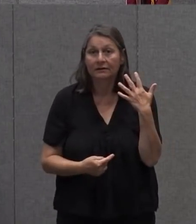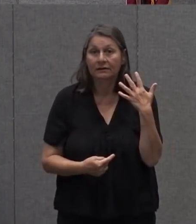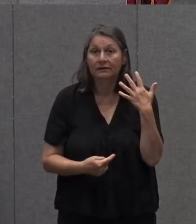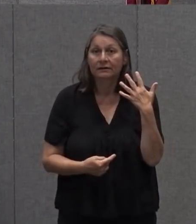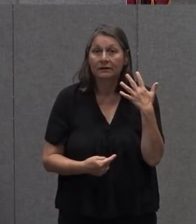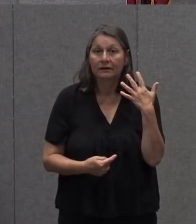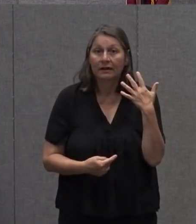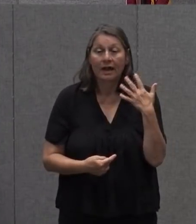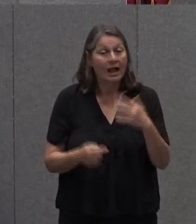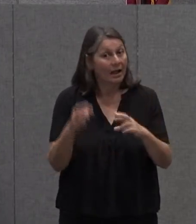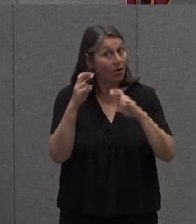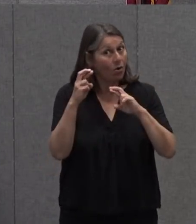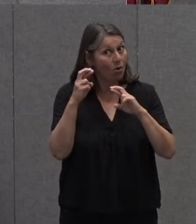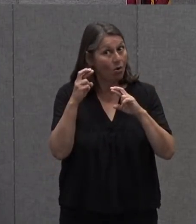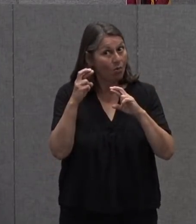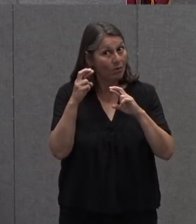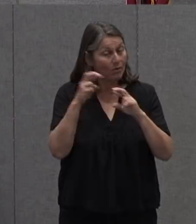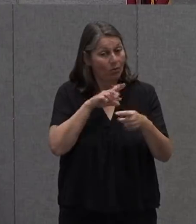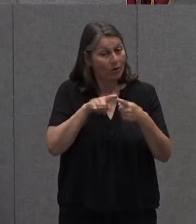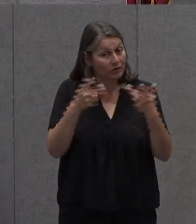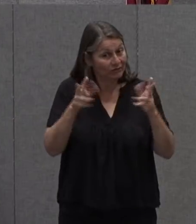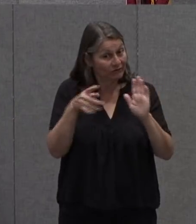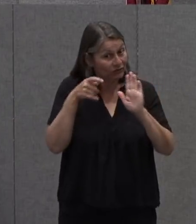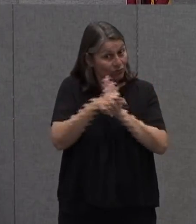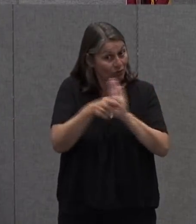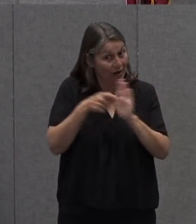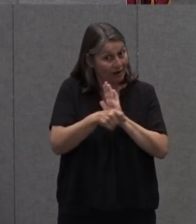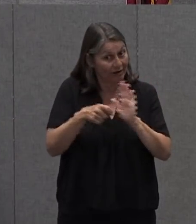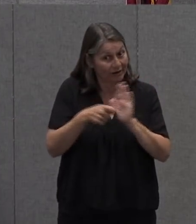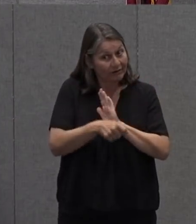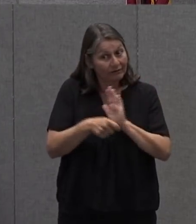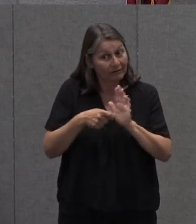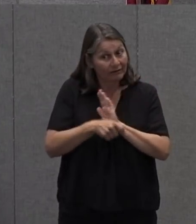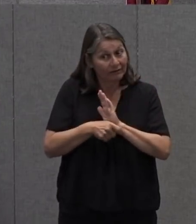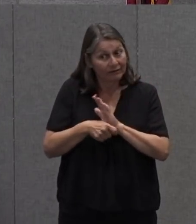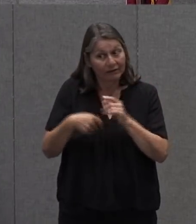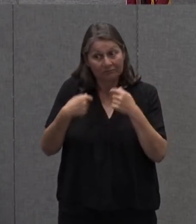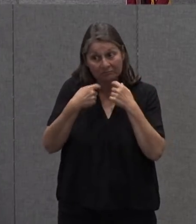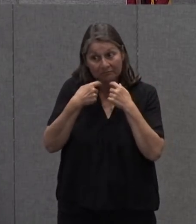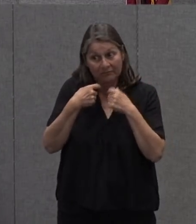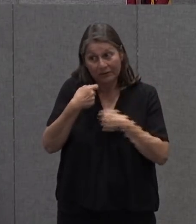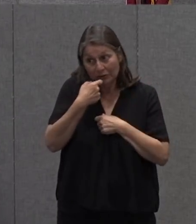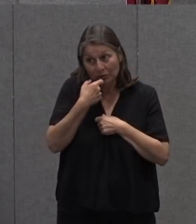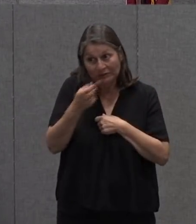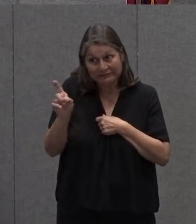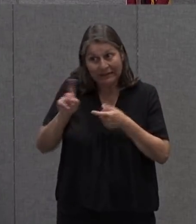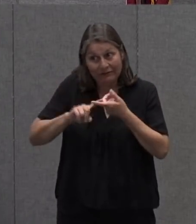that you will them share 'em with your classmates when you get to see them again.